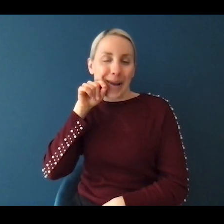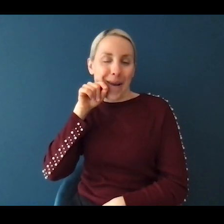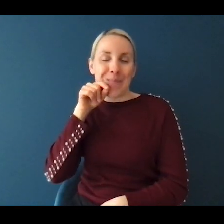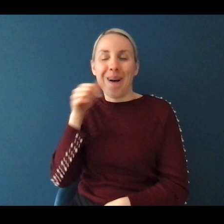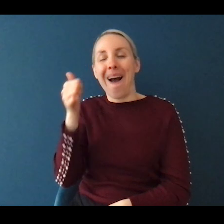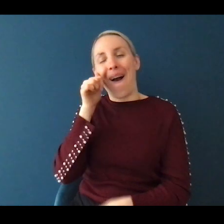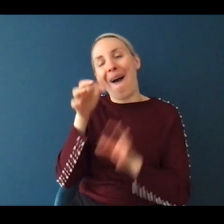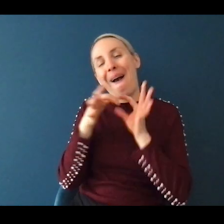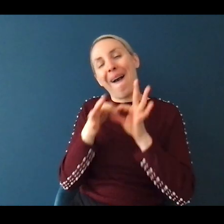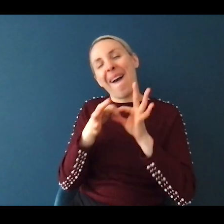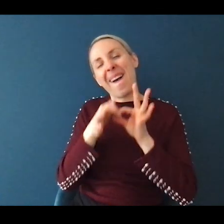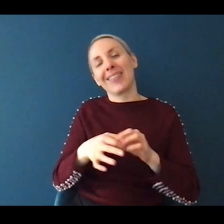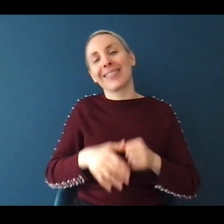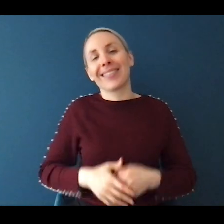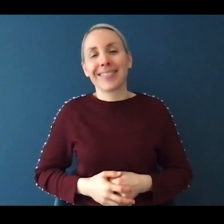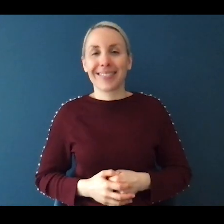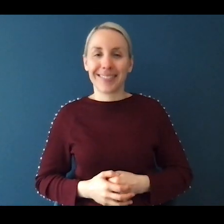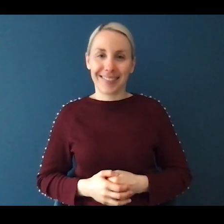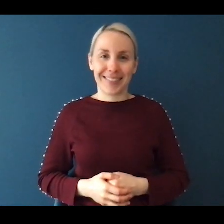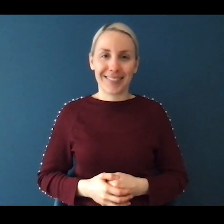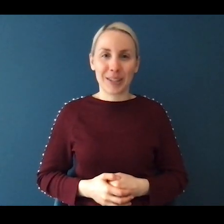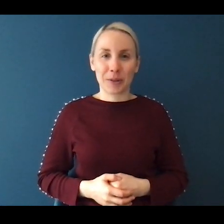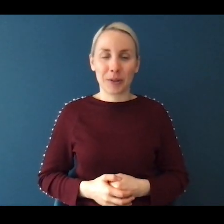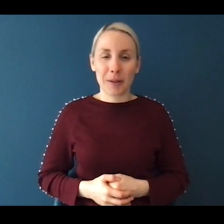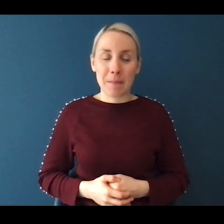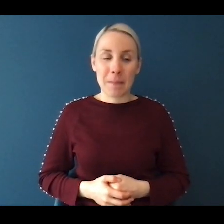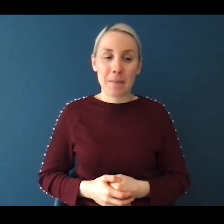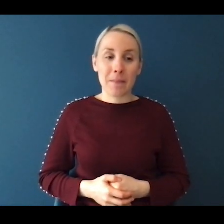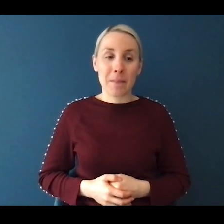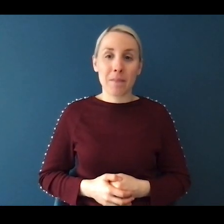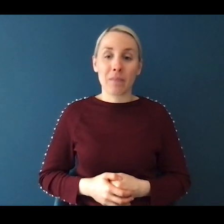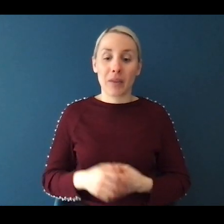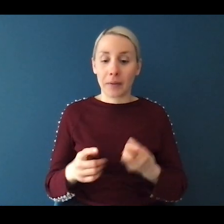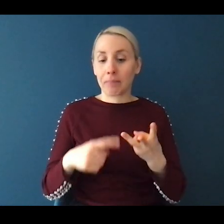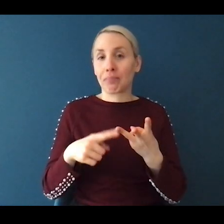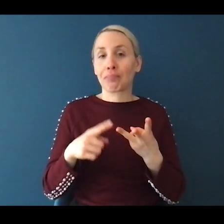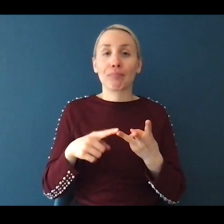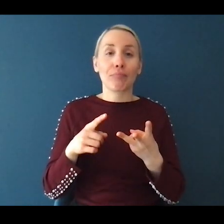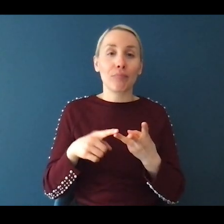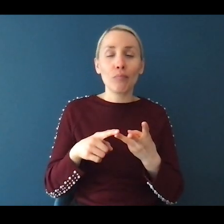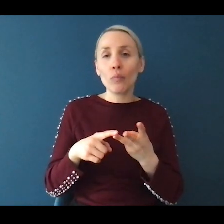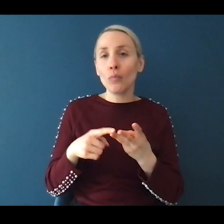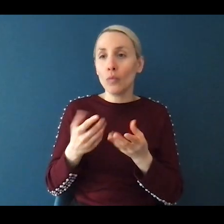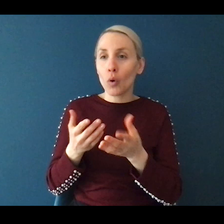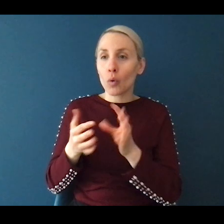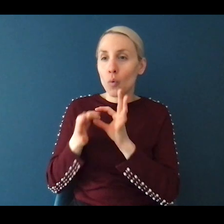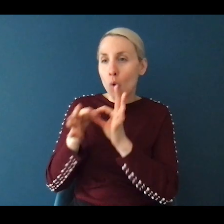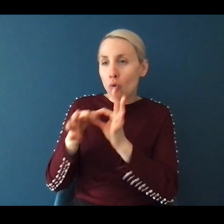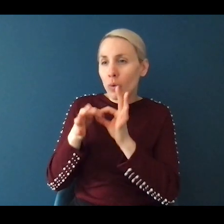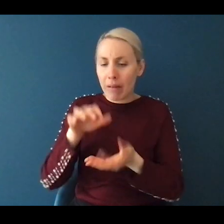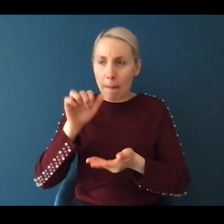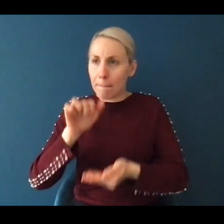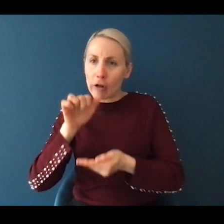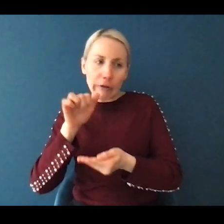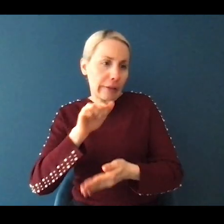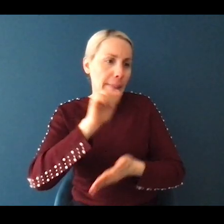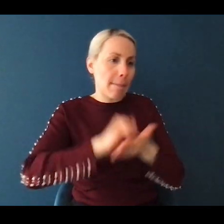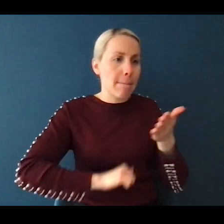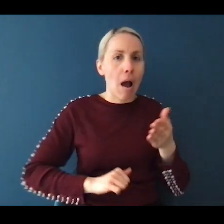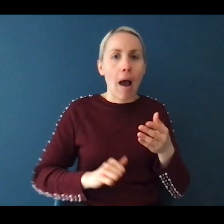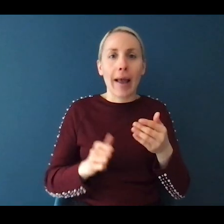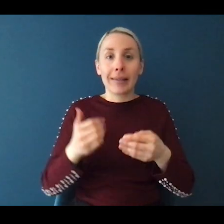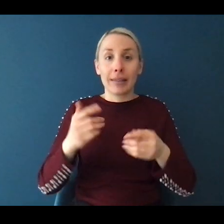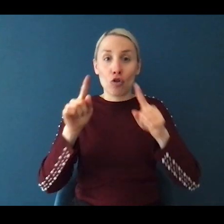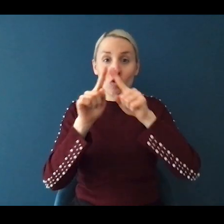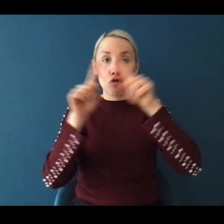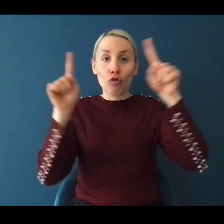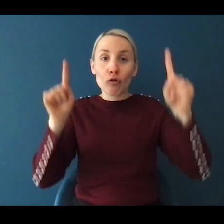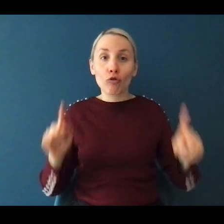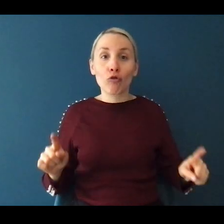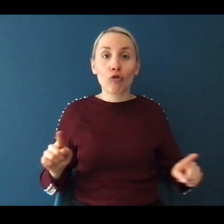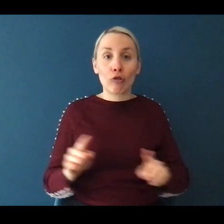and familiar and yeah it was just really helpful like working on the budget to buy the screens